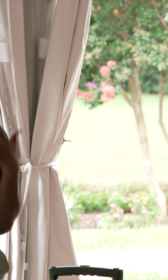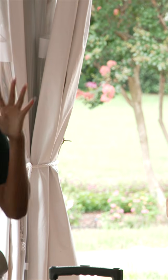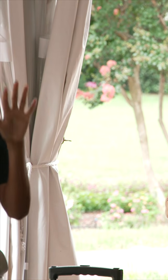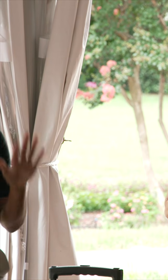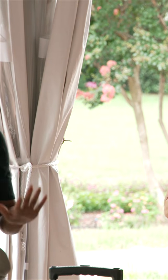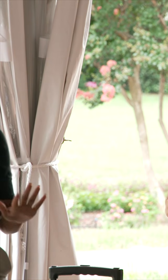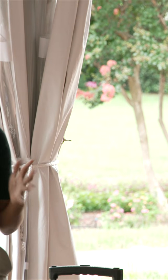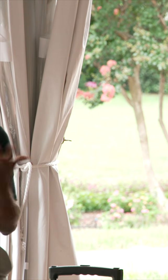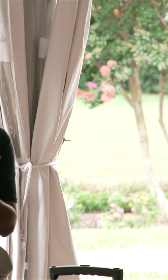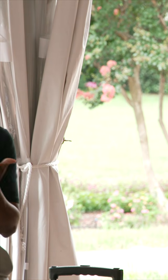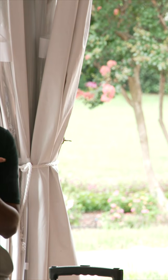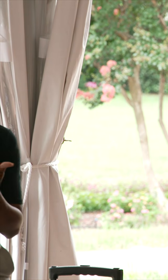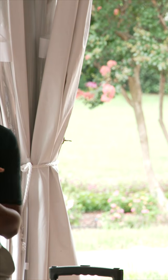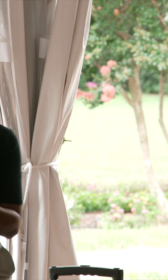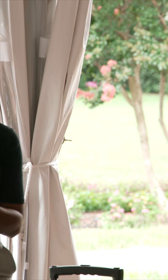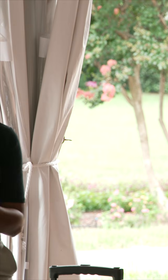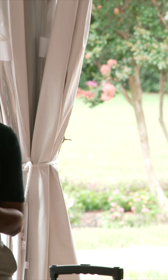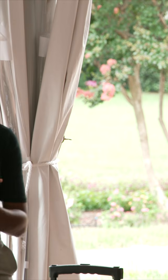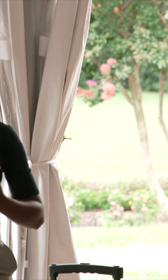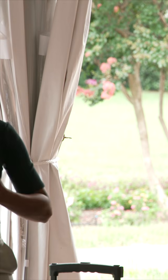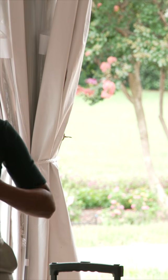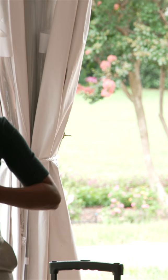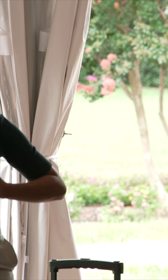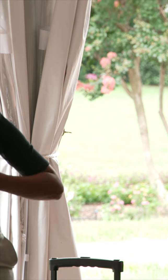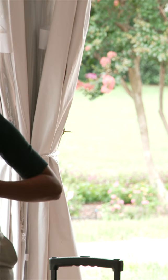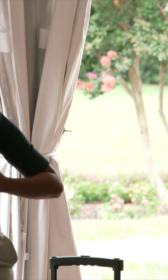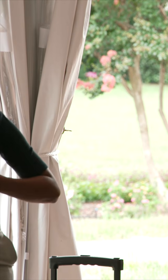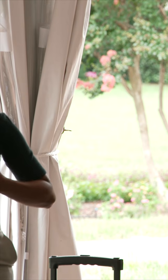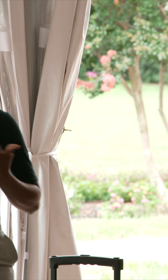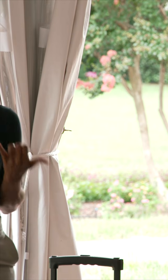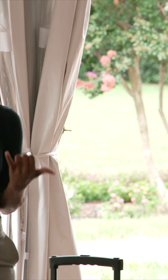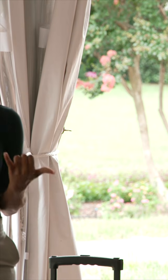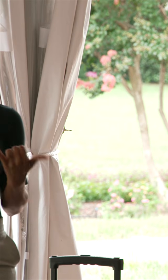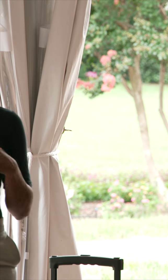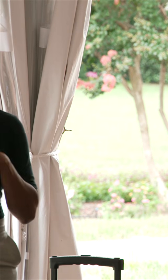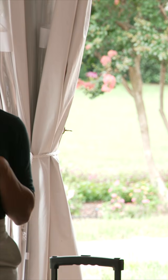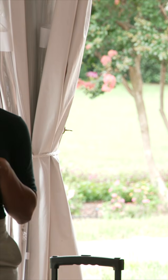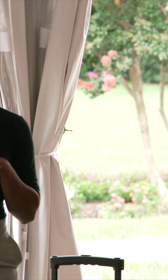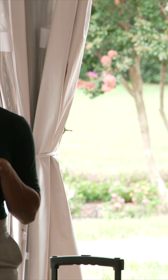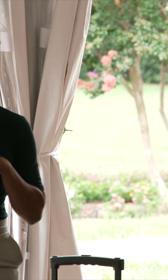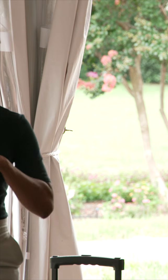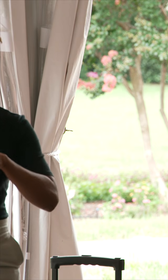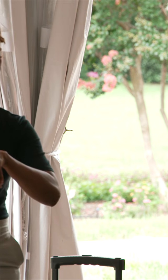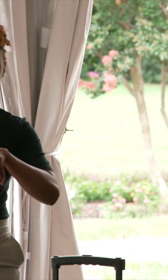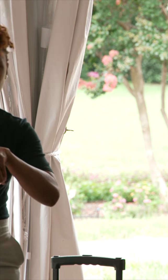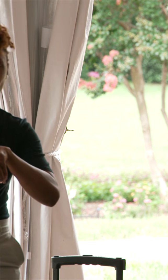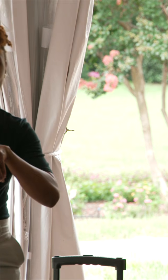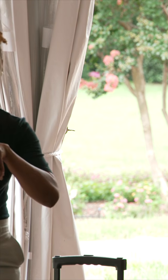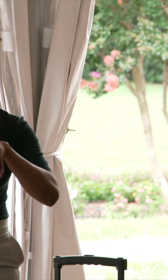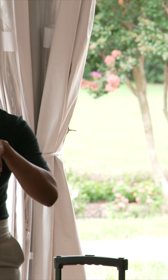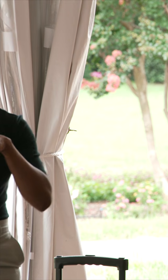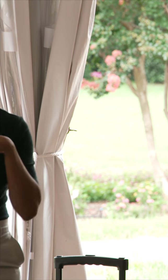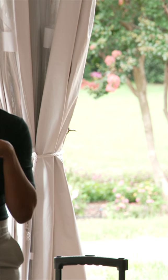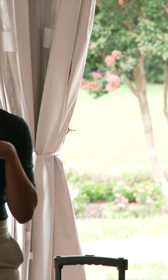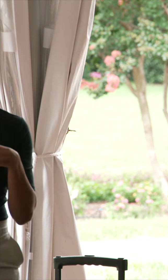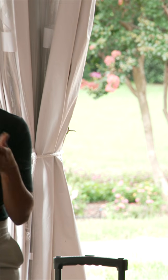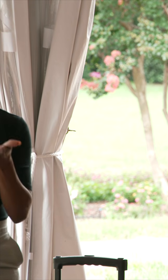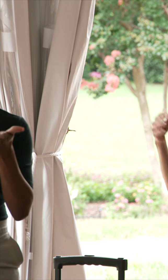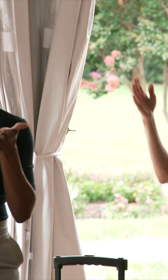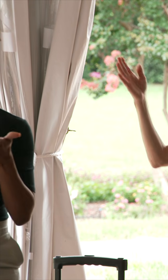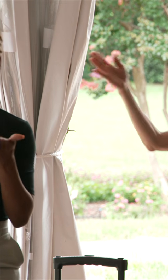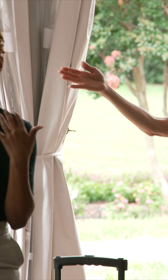We have a fun day for you. As Principal Deputy Assistant Secretary of Health, that is Office